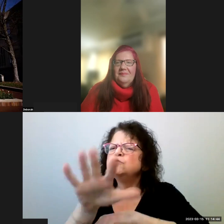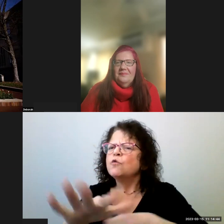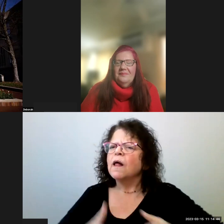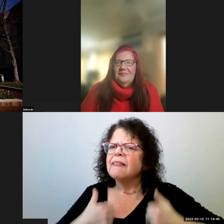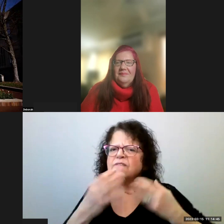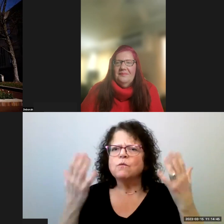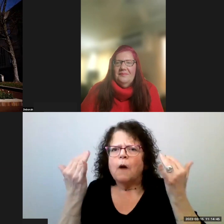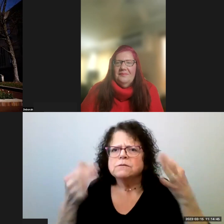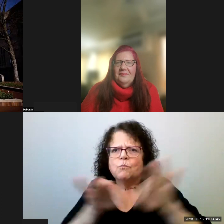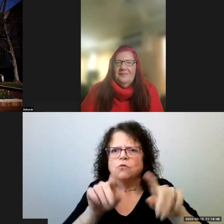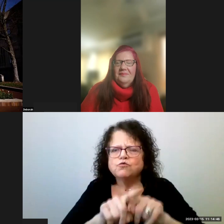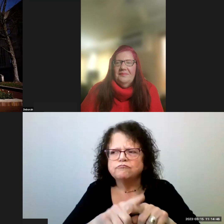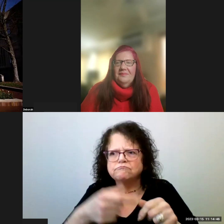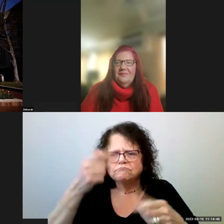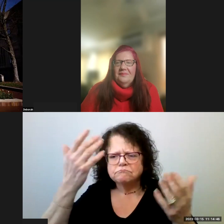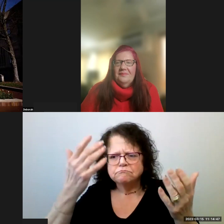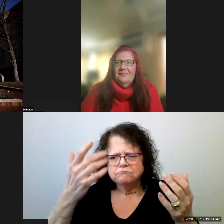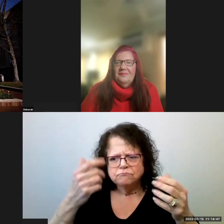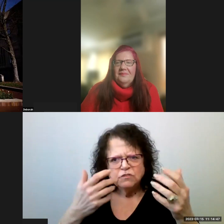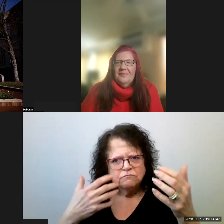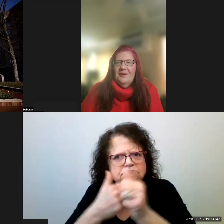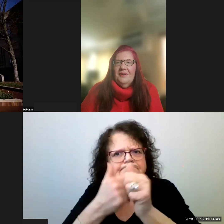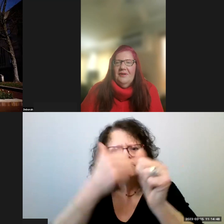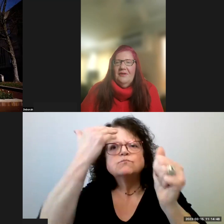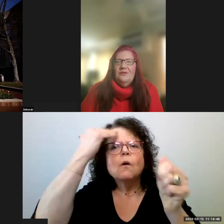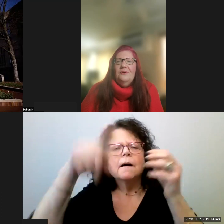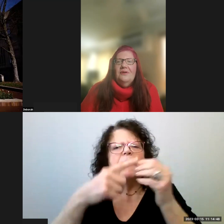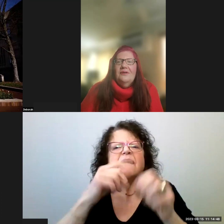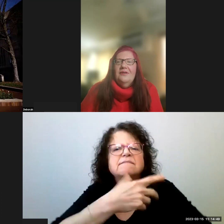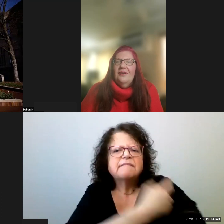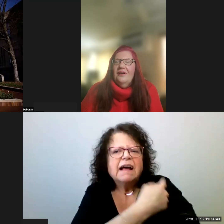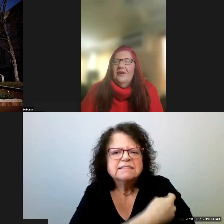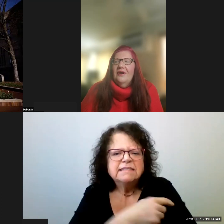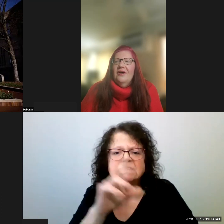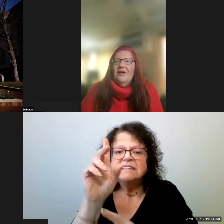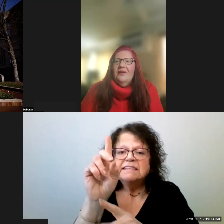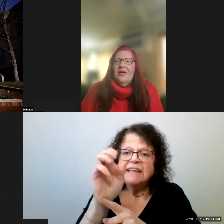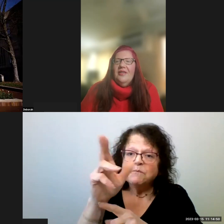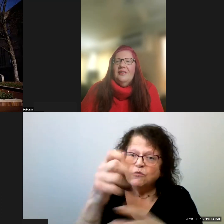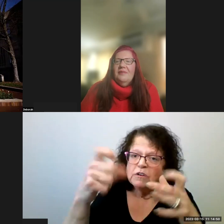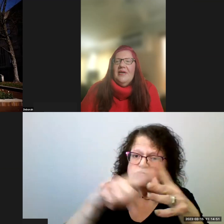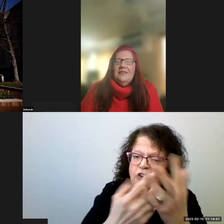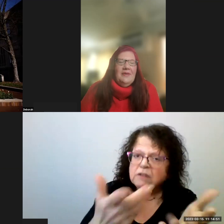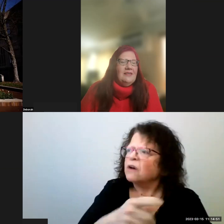Deborah, do you want to start? >> DEBORAH: Sure. You know, the biggest impact